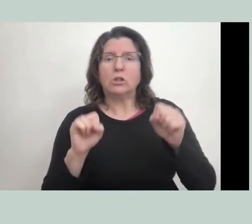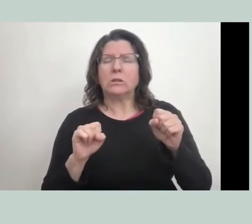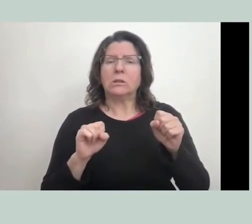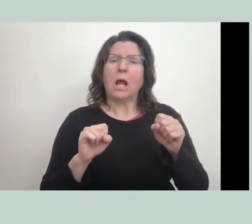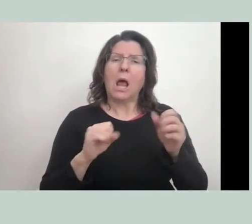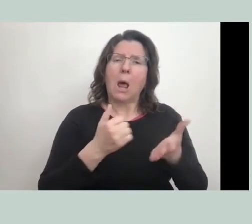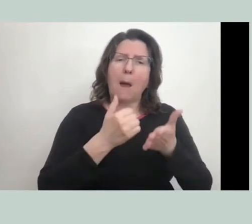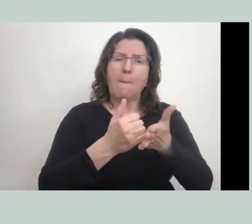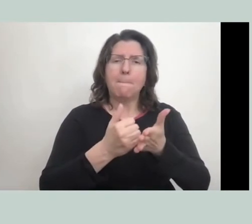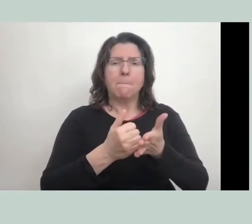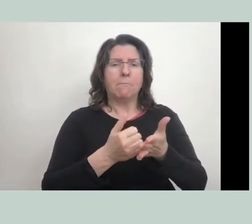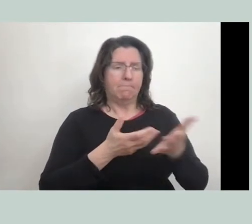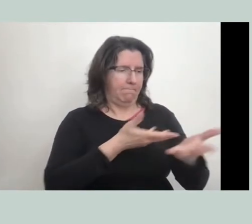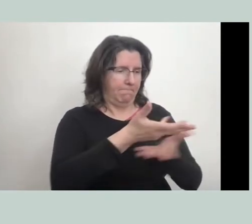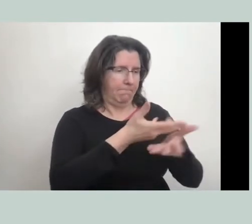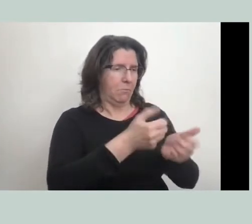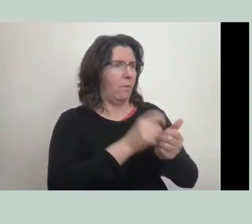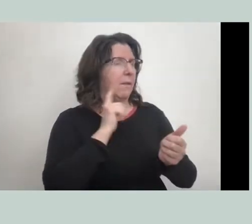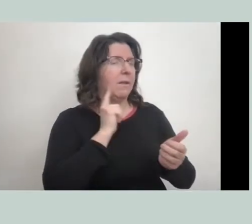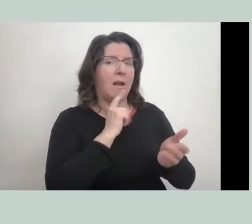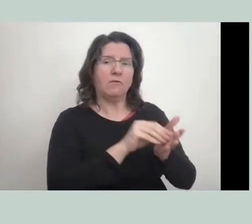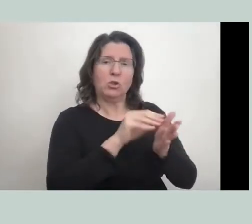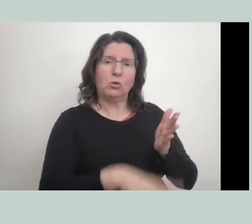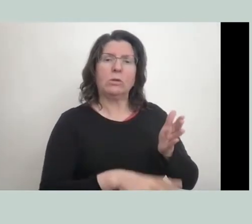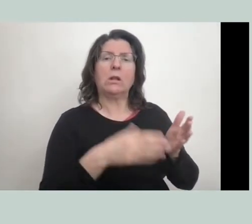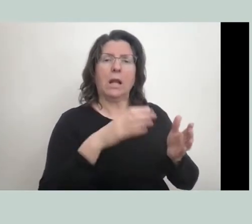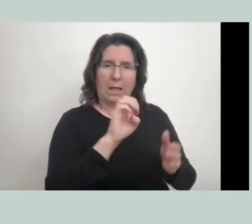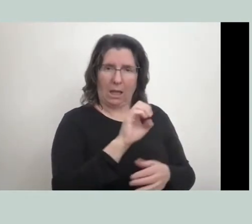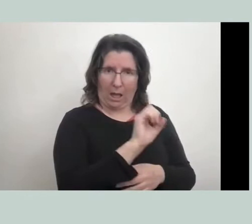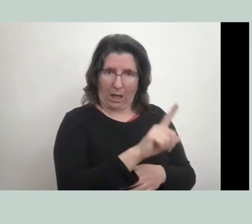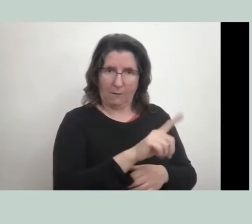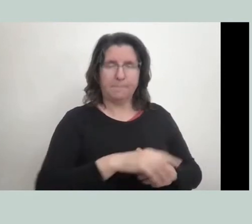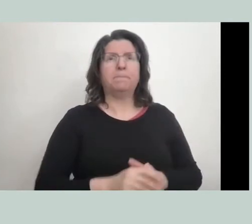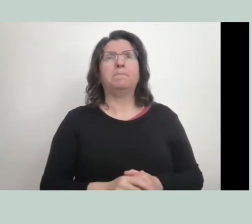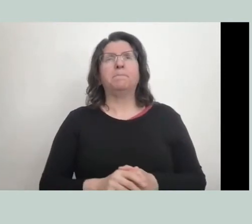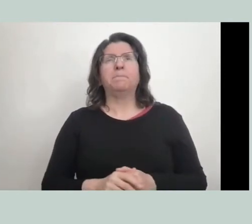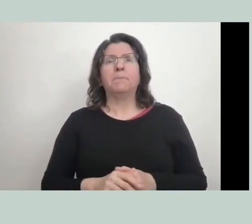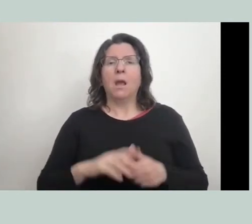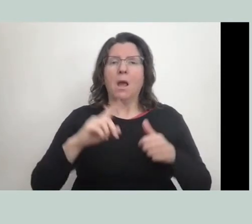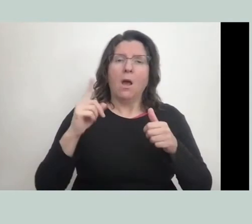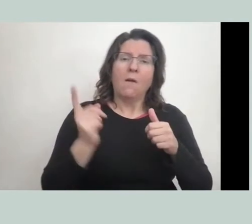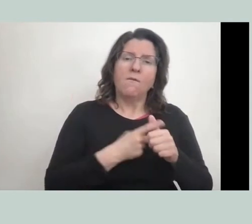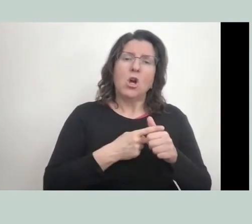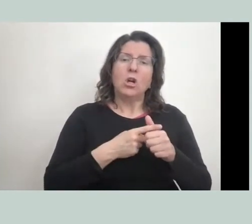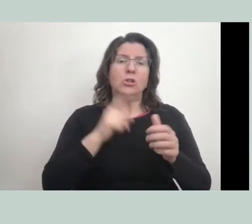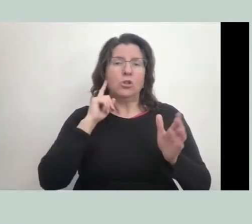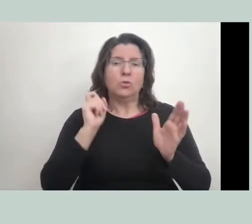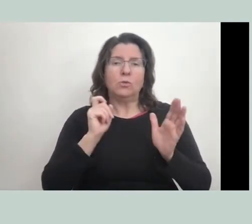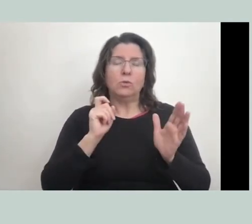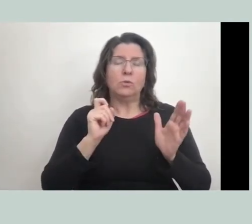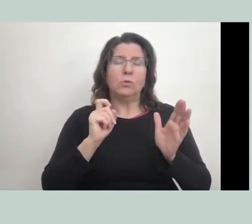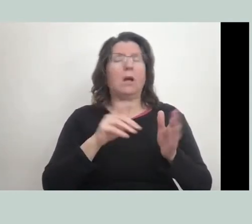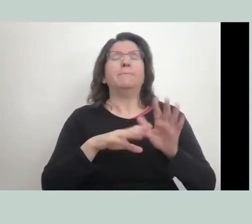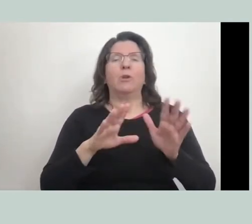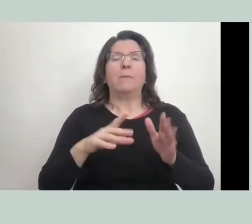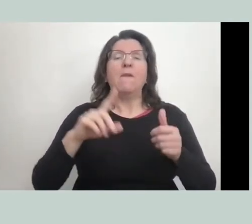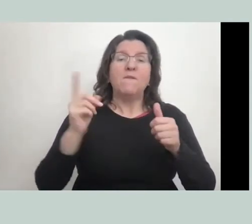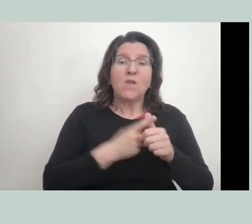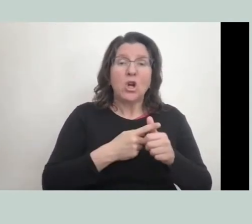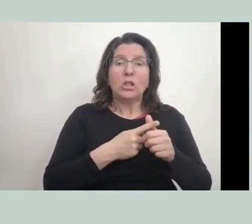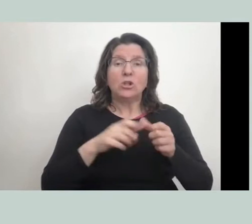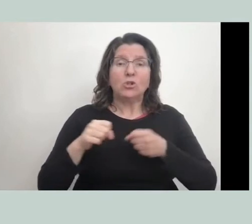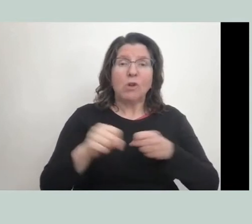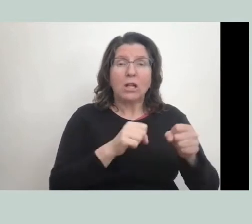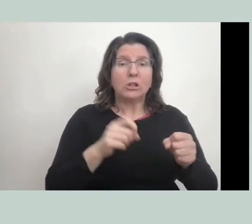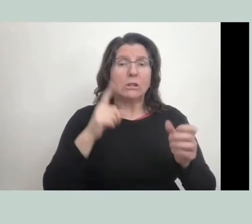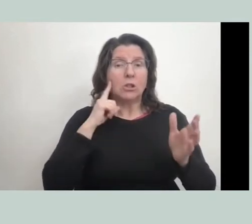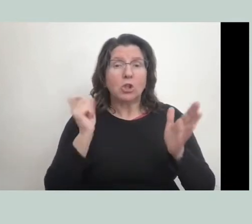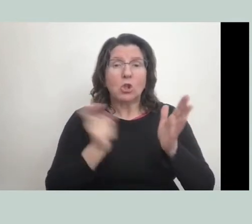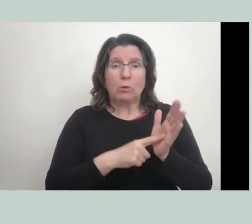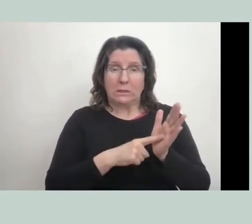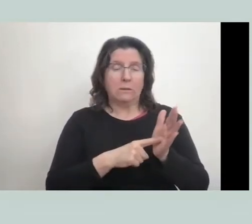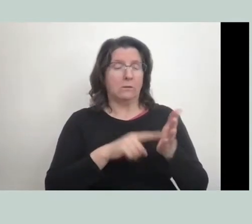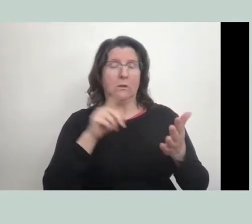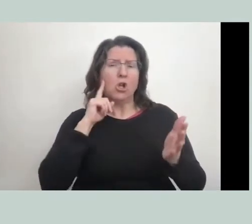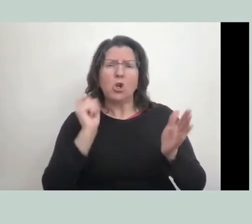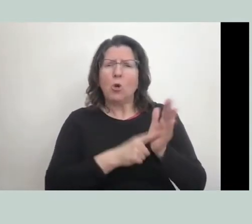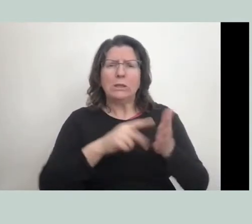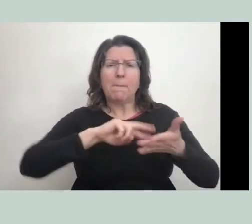We have evidence these strategies help deaf and hard of hearing students attain English as an additional language.